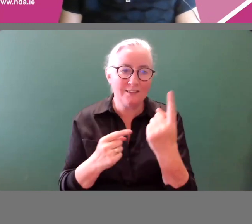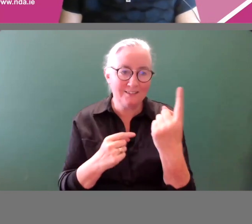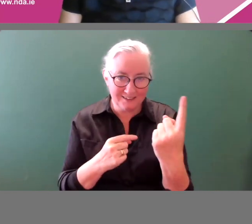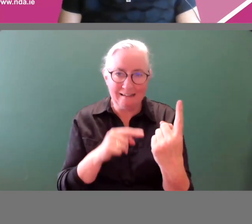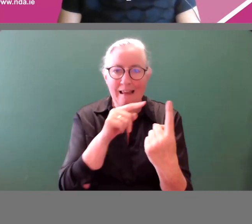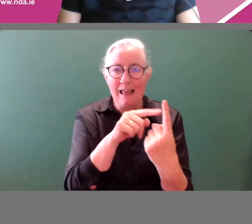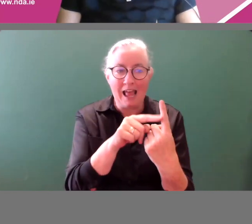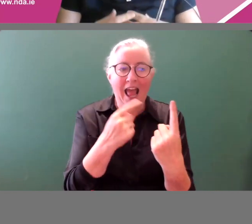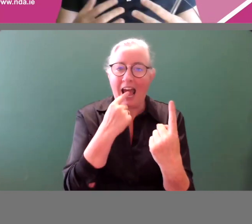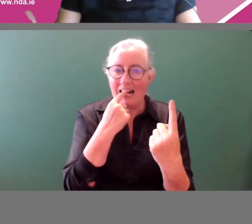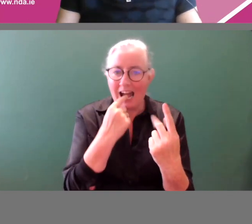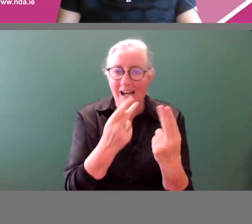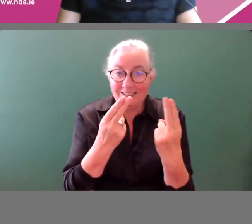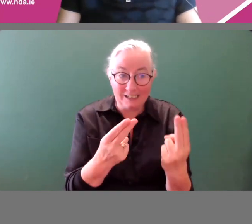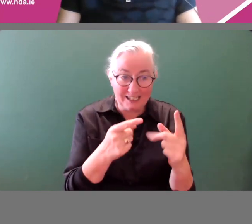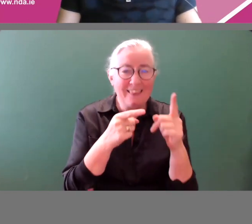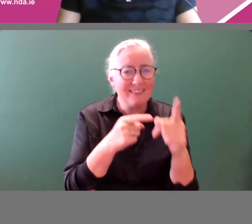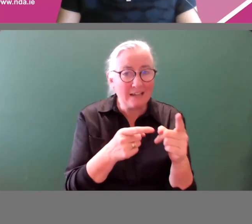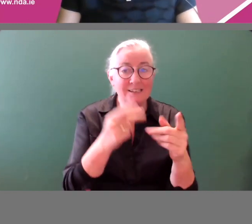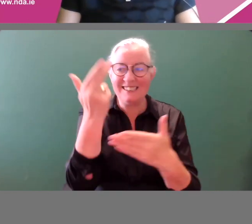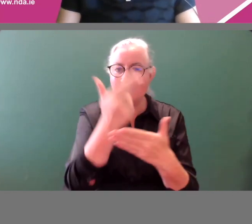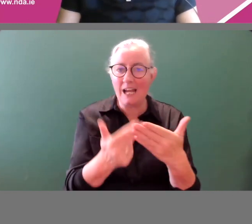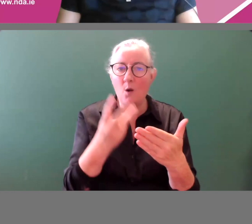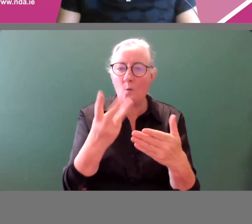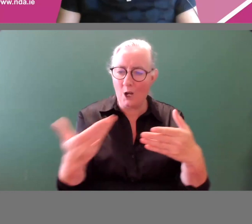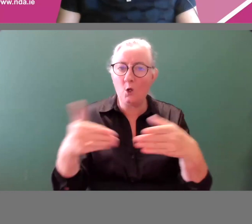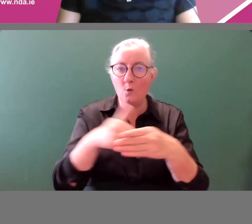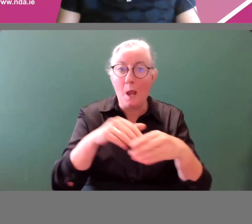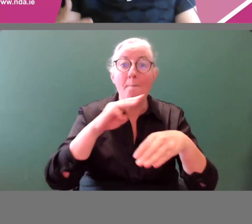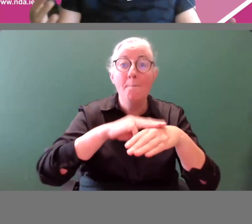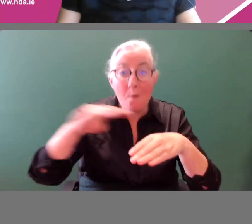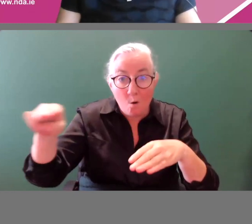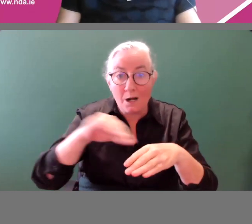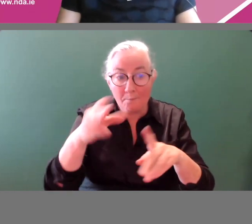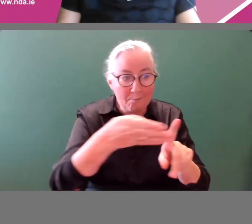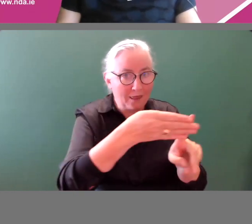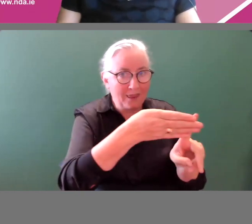needs design will automatically include a wider range of people. The example in this slide is